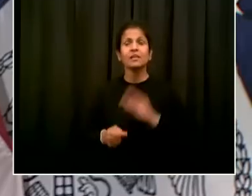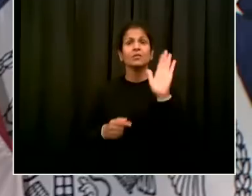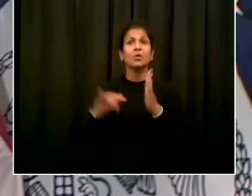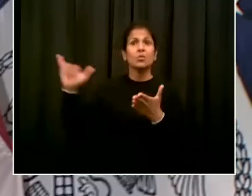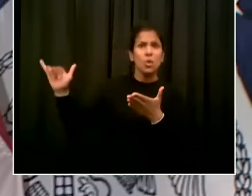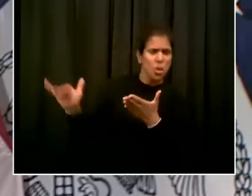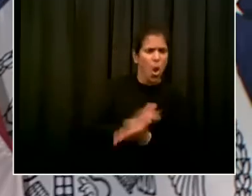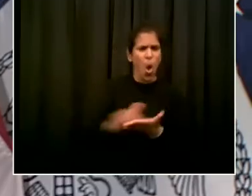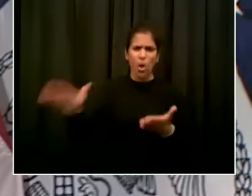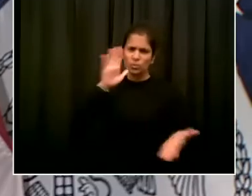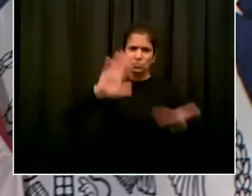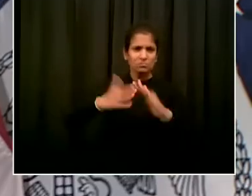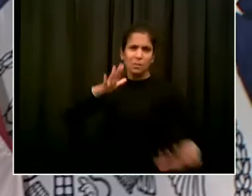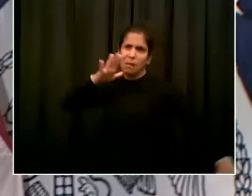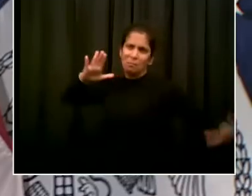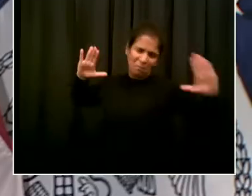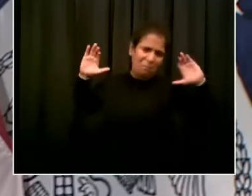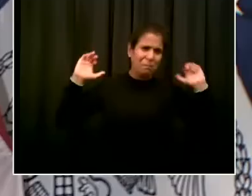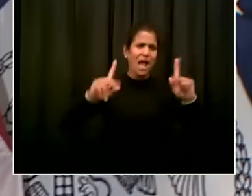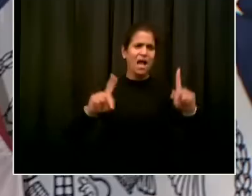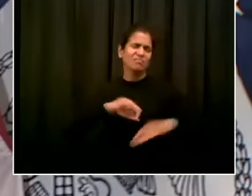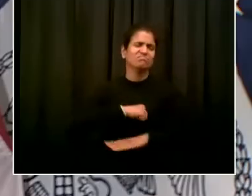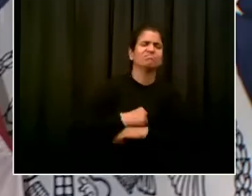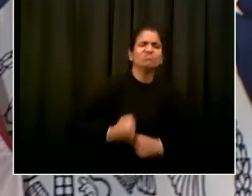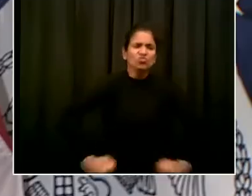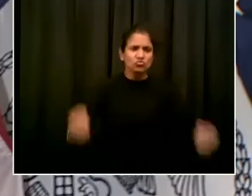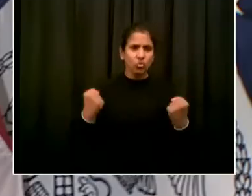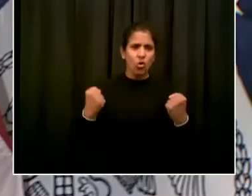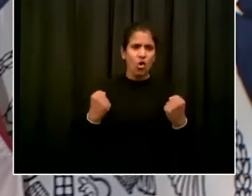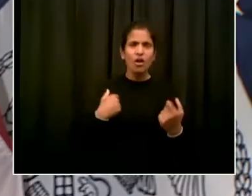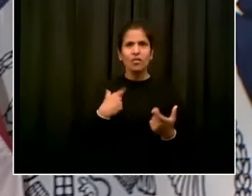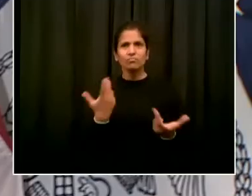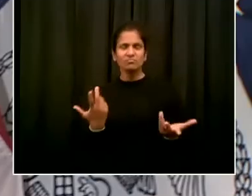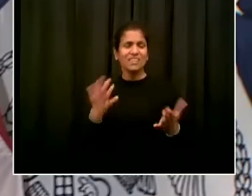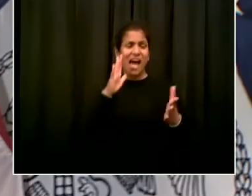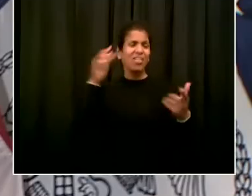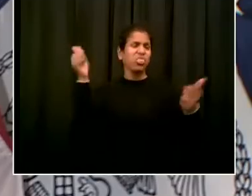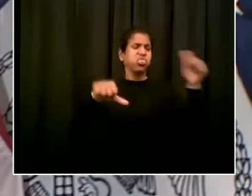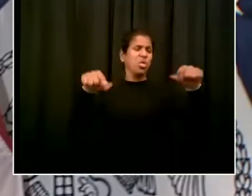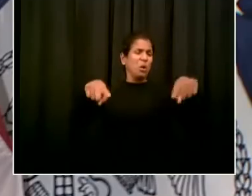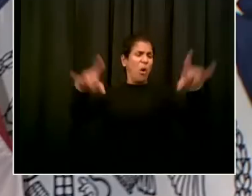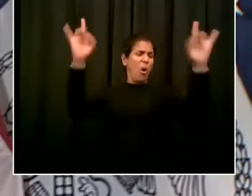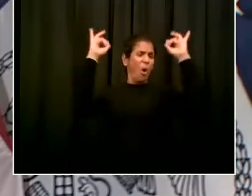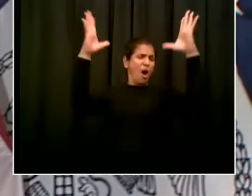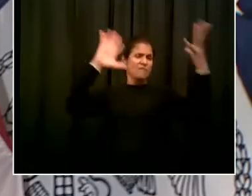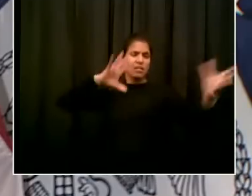TAKE WHAT IS THROWN AT US AND TURN IT INTO SOMETHING GOOD.